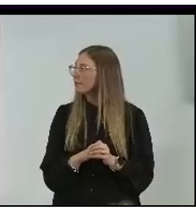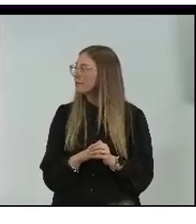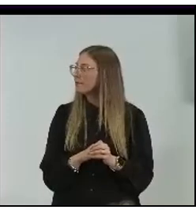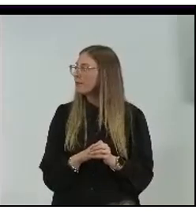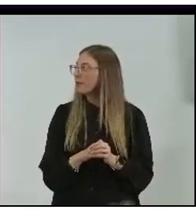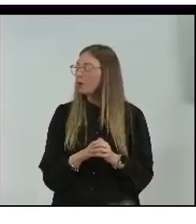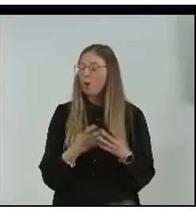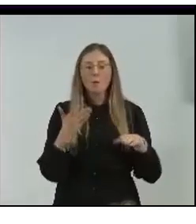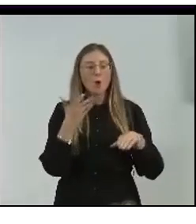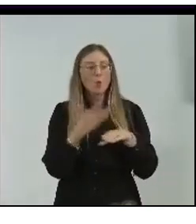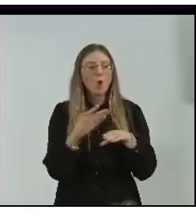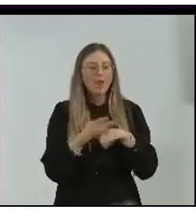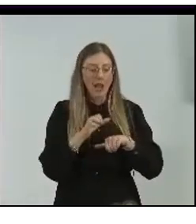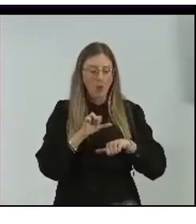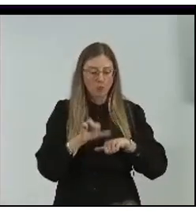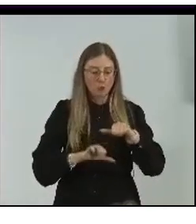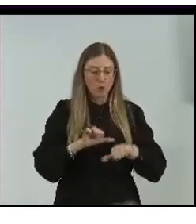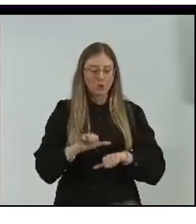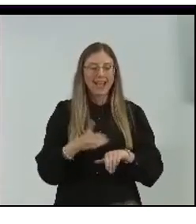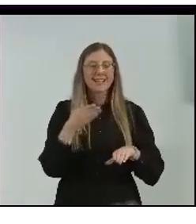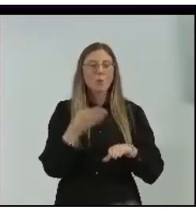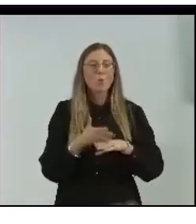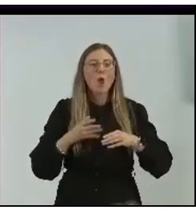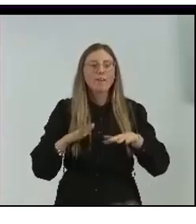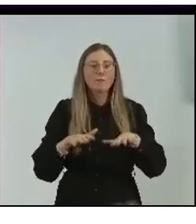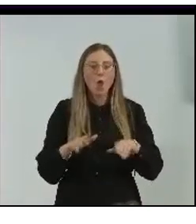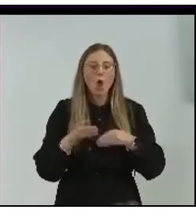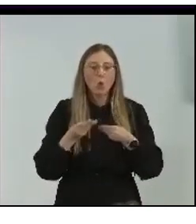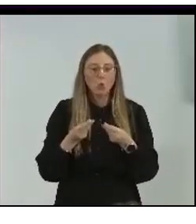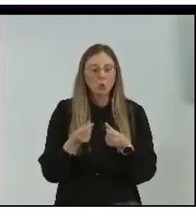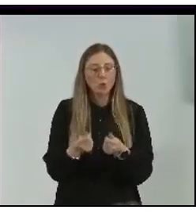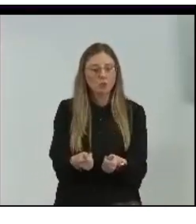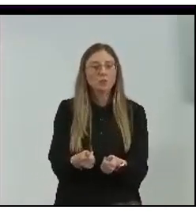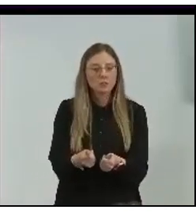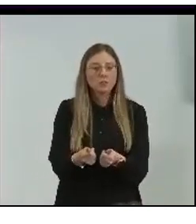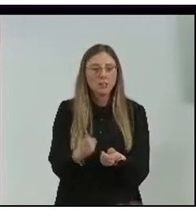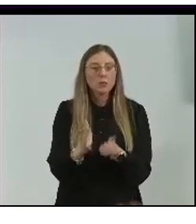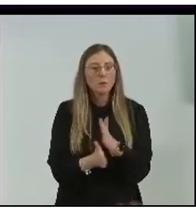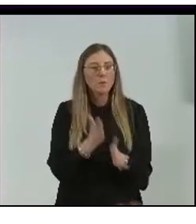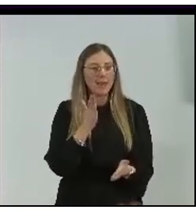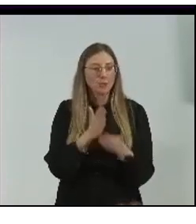workflows that enable it to happen and making sure that this important metadata makes it back